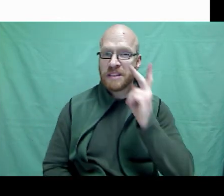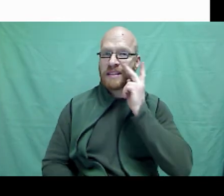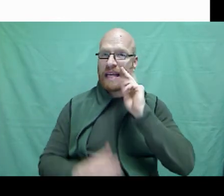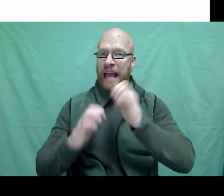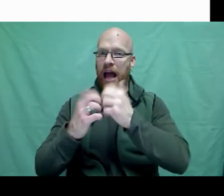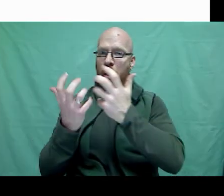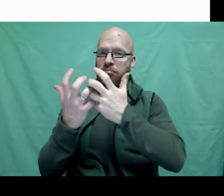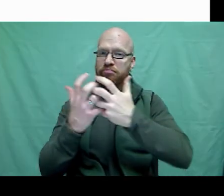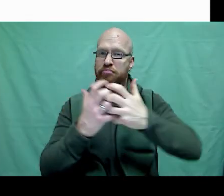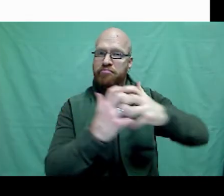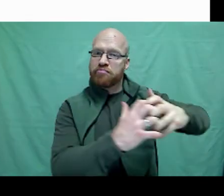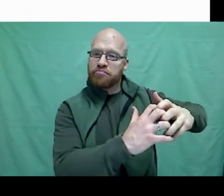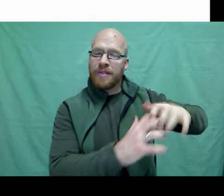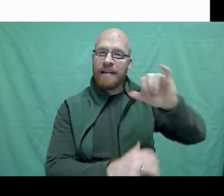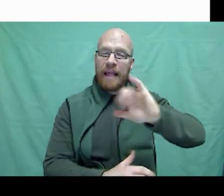And there's our answer. That's how it all falls together.